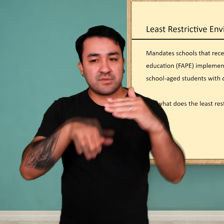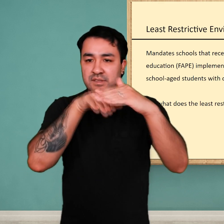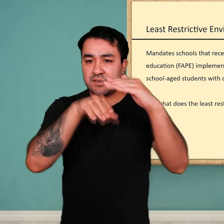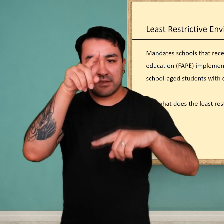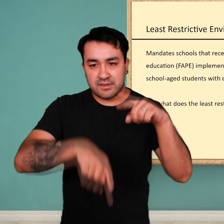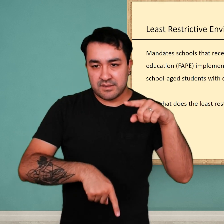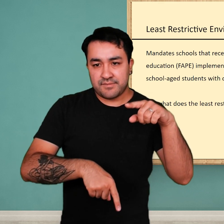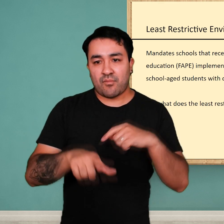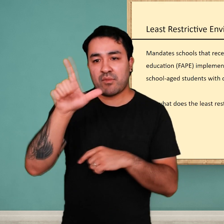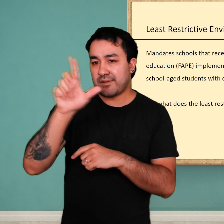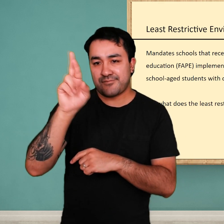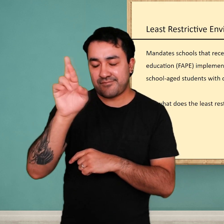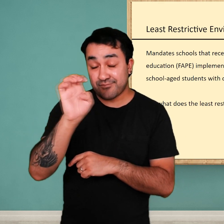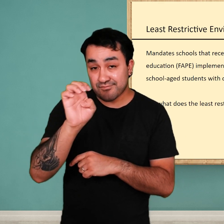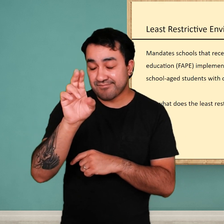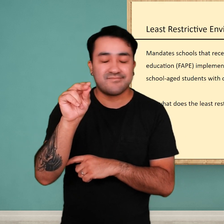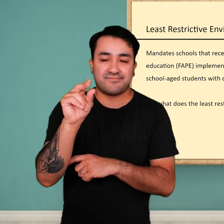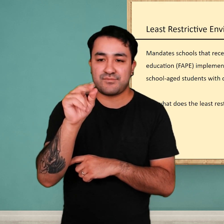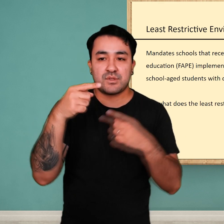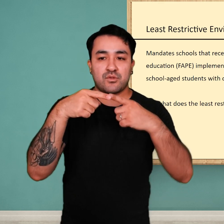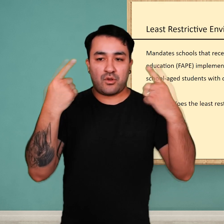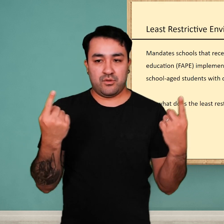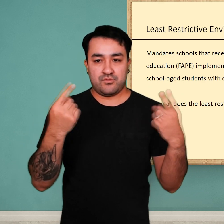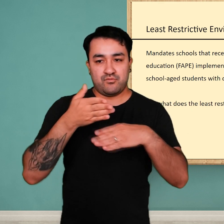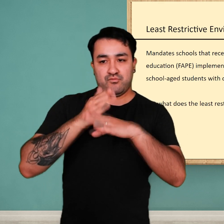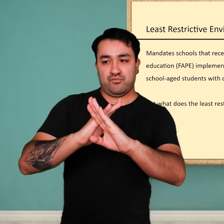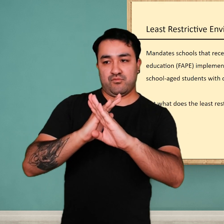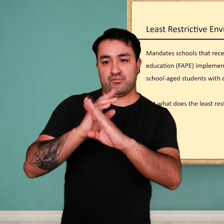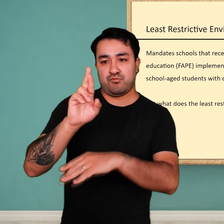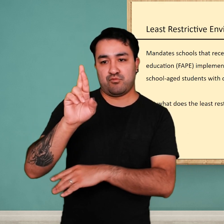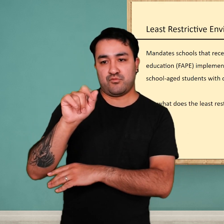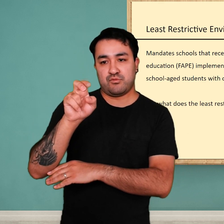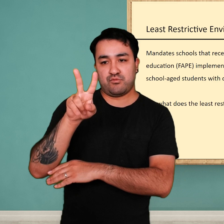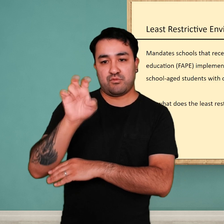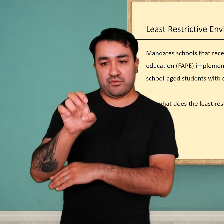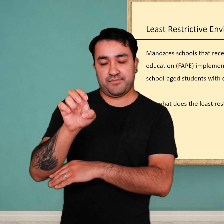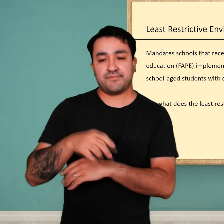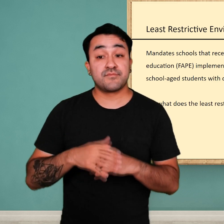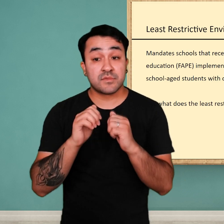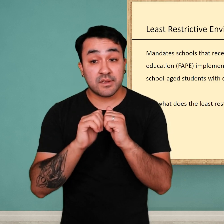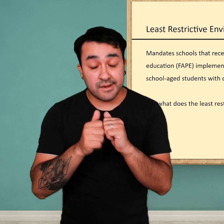students … the regular education environment can be very restrictive” (pp. 29-30). So how